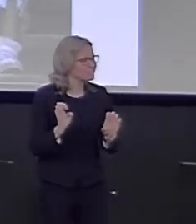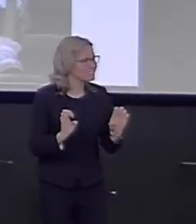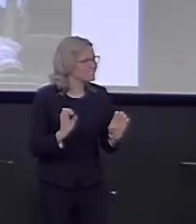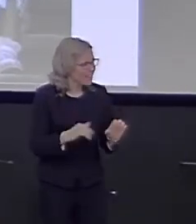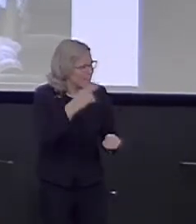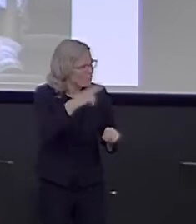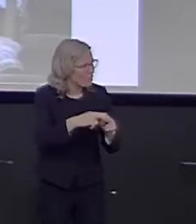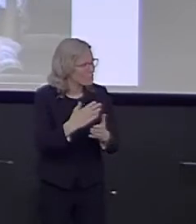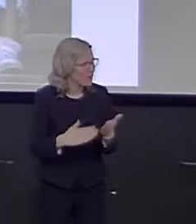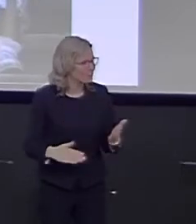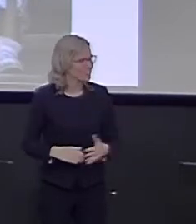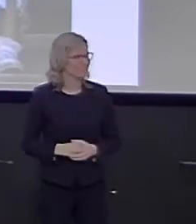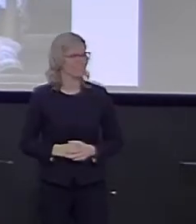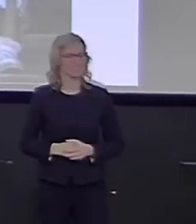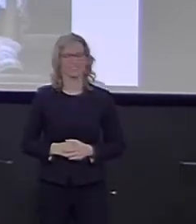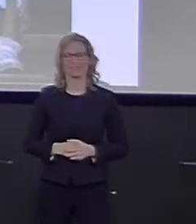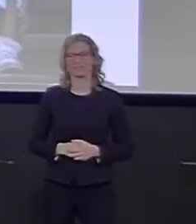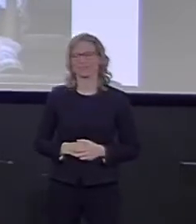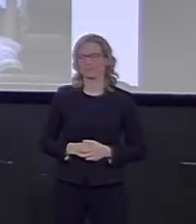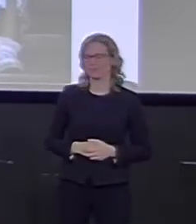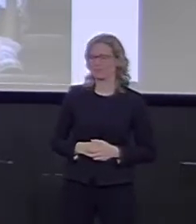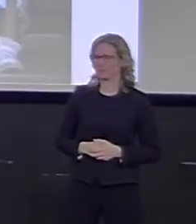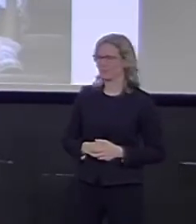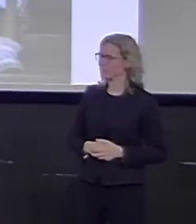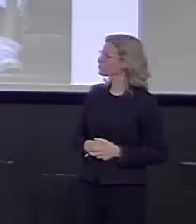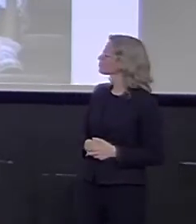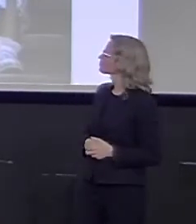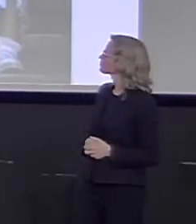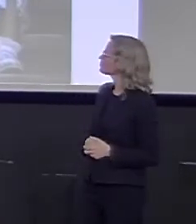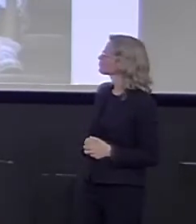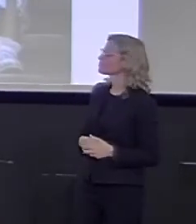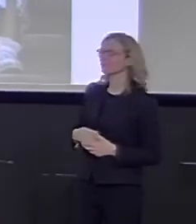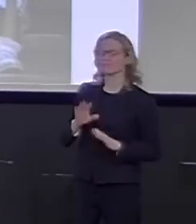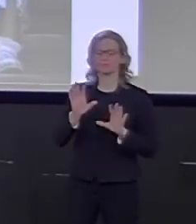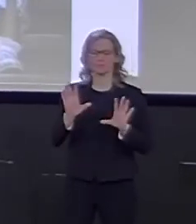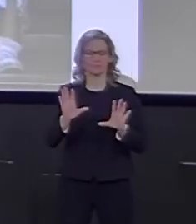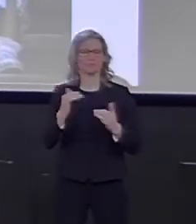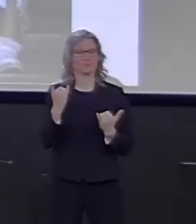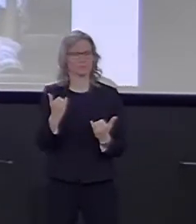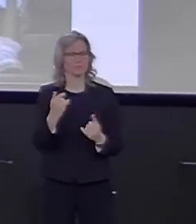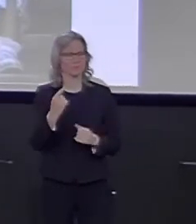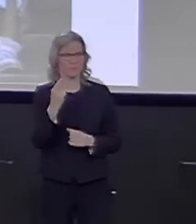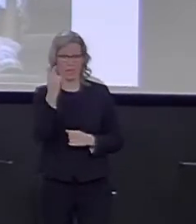So I'm gonna tell you about the eye-to-eye versus eye-to-picture experiment